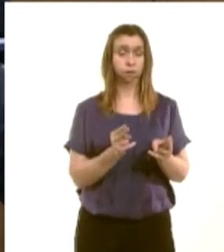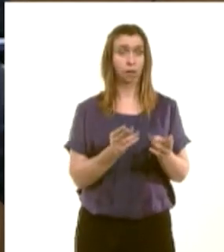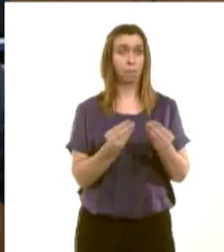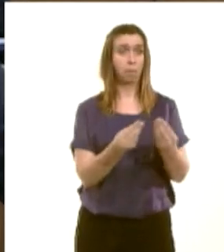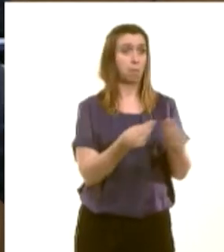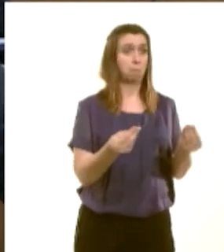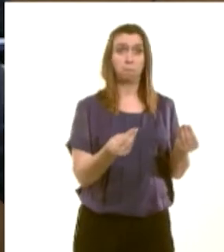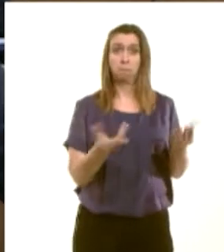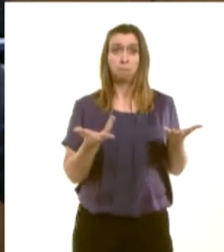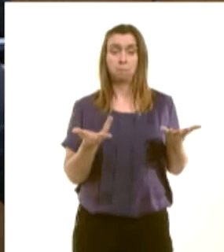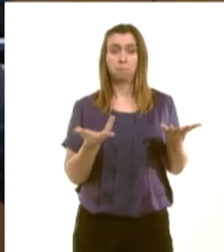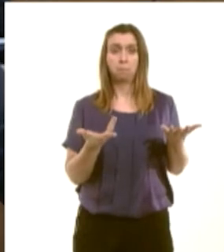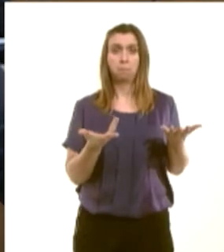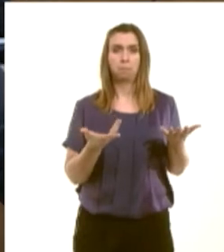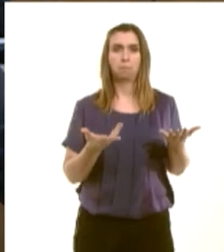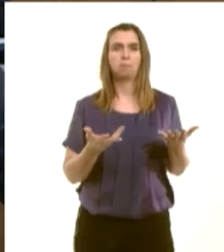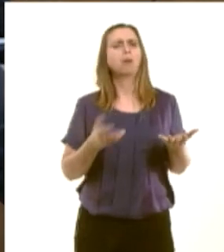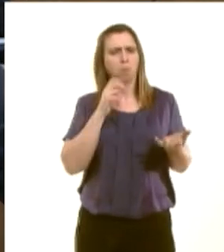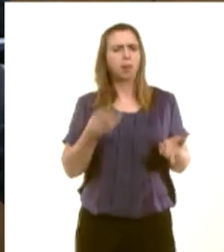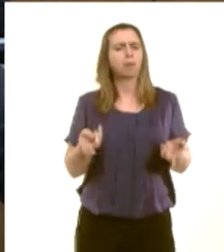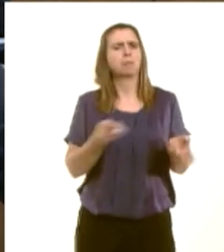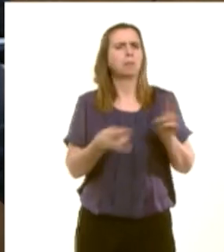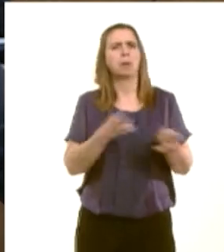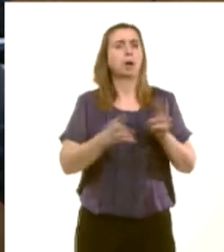situation and we all want to see things return to normal as quickly as possible.